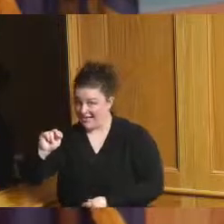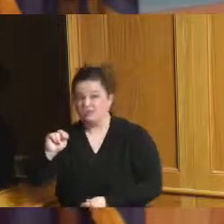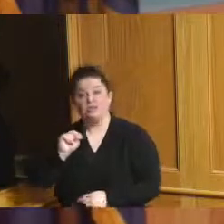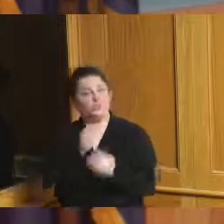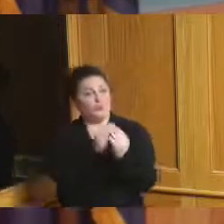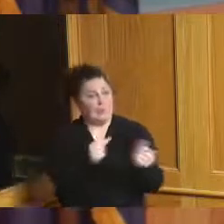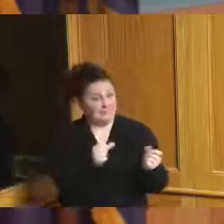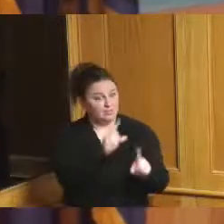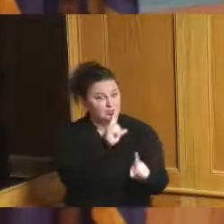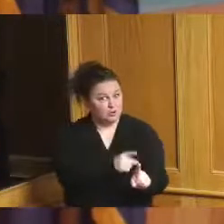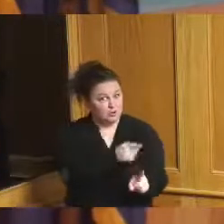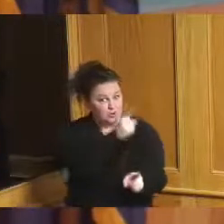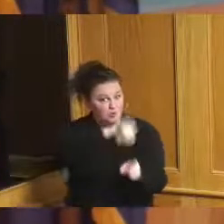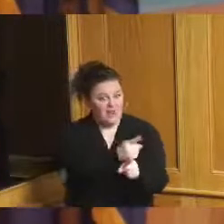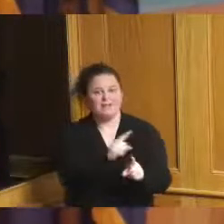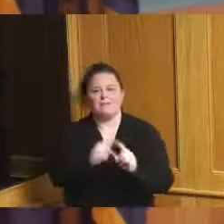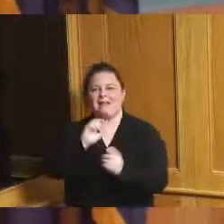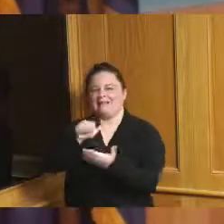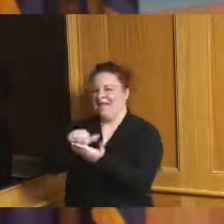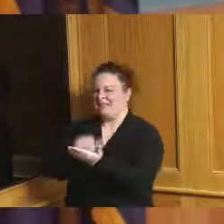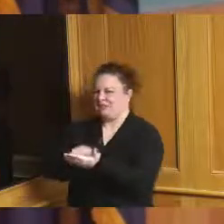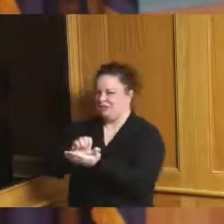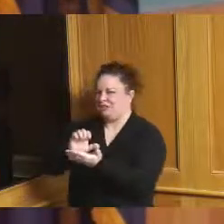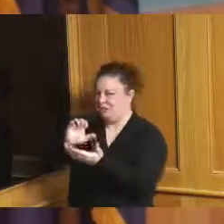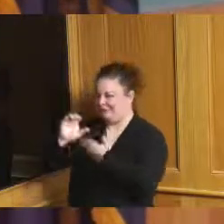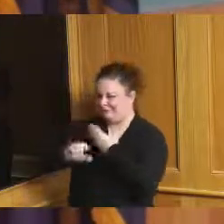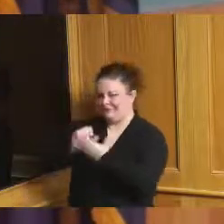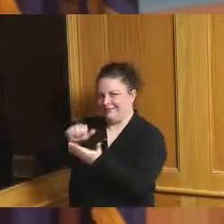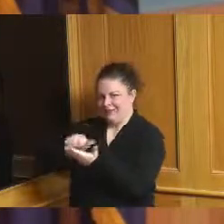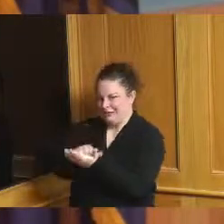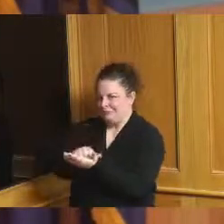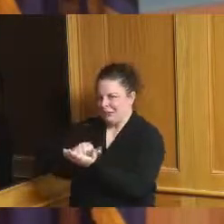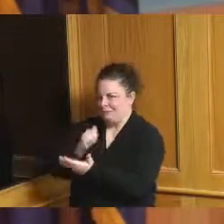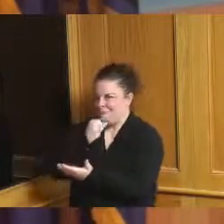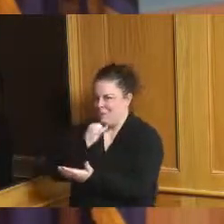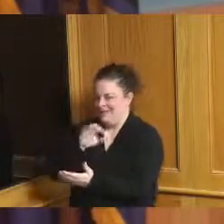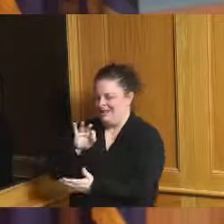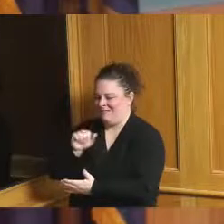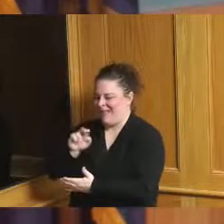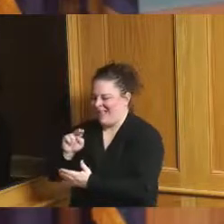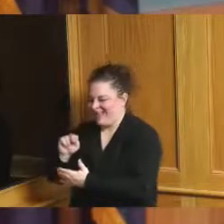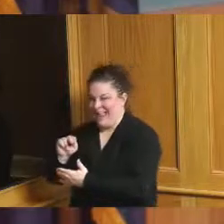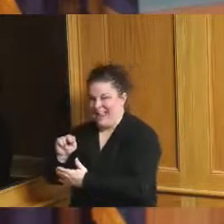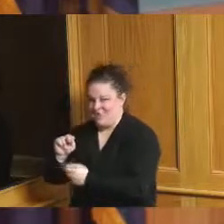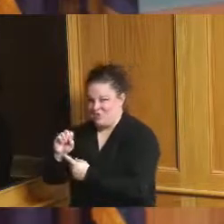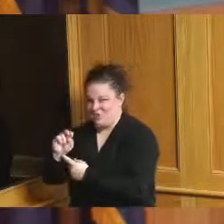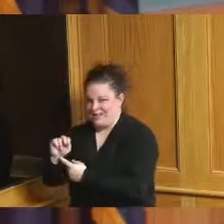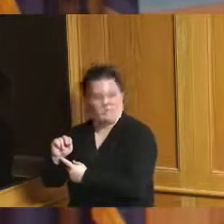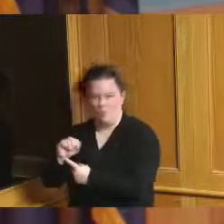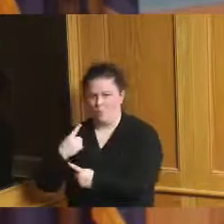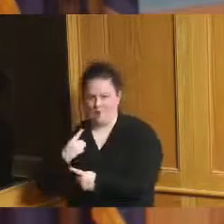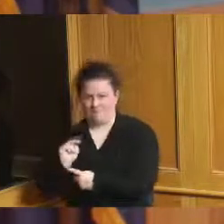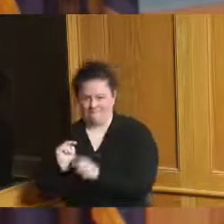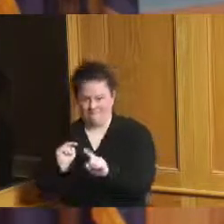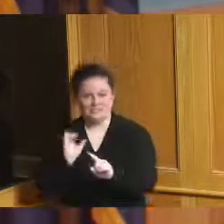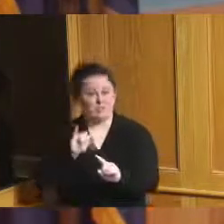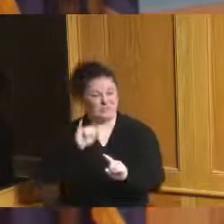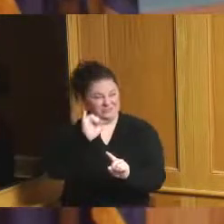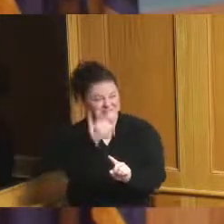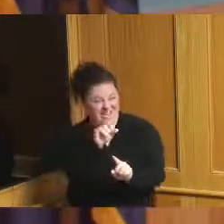but not on the calendar so i just wanted to make that notation second is you did mention